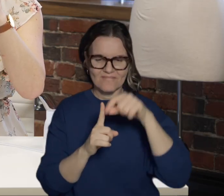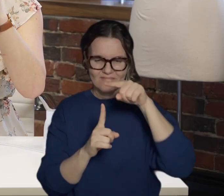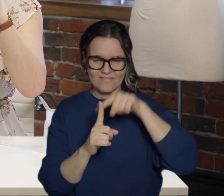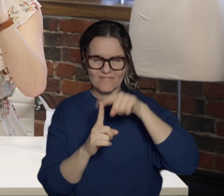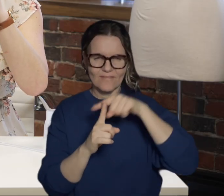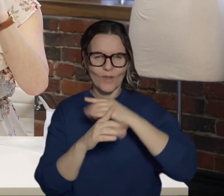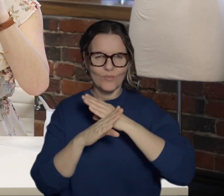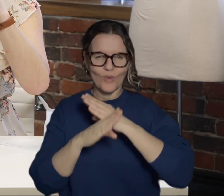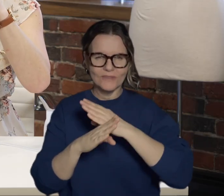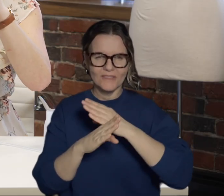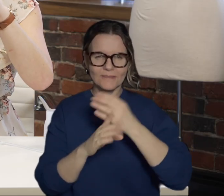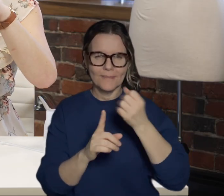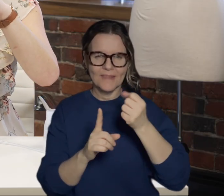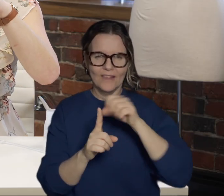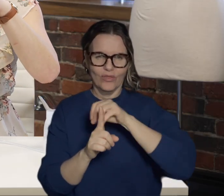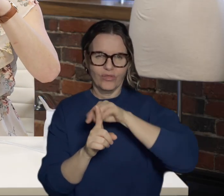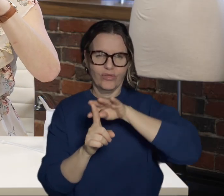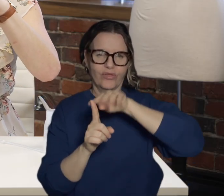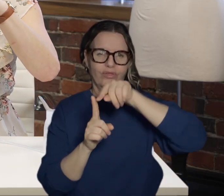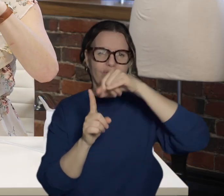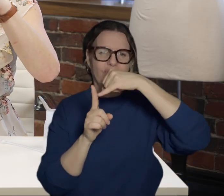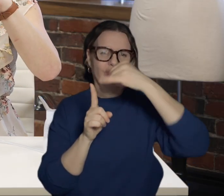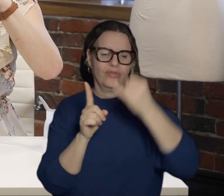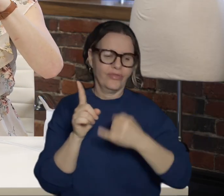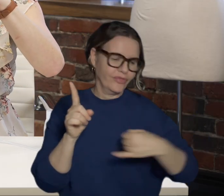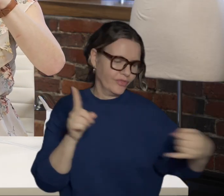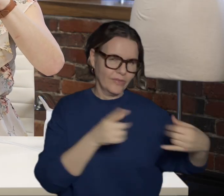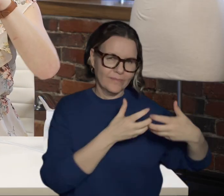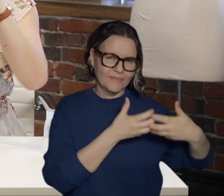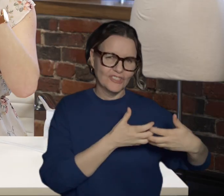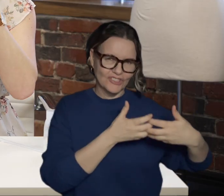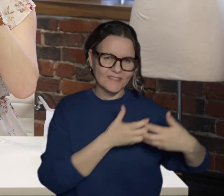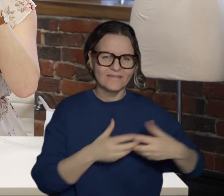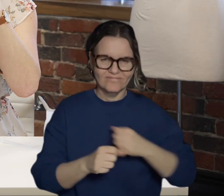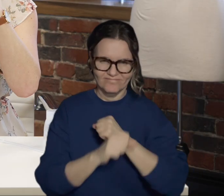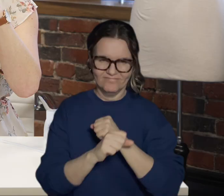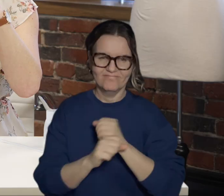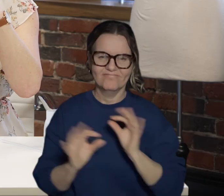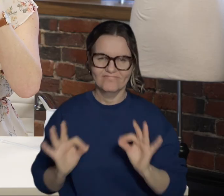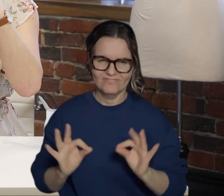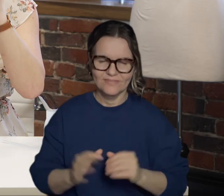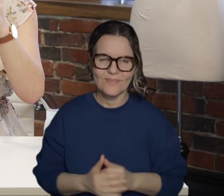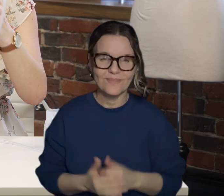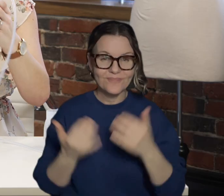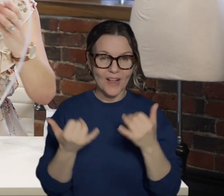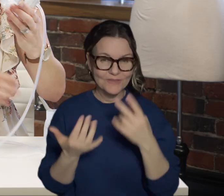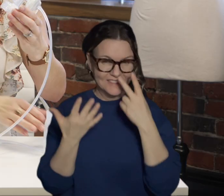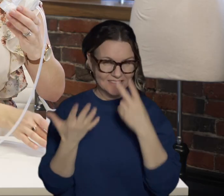tubing connects your tubing should also go all the way to the wall of your backflow protector